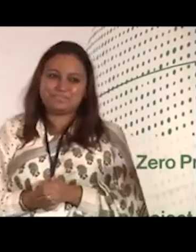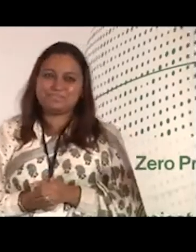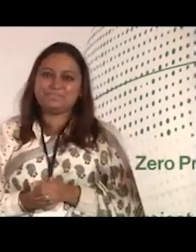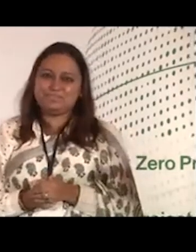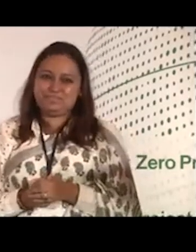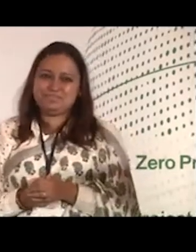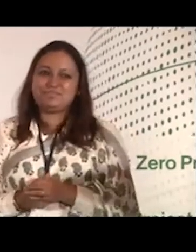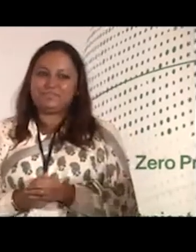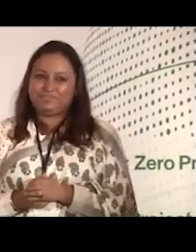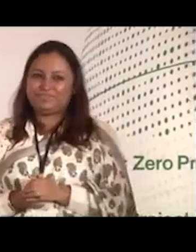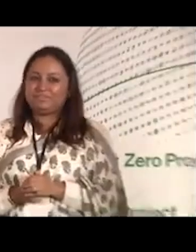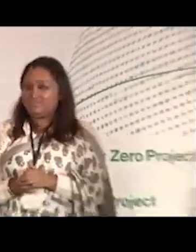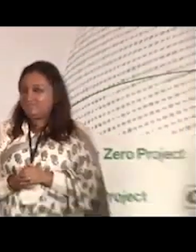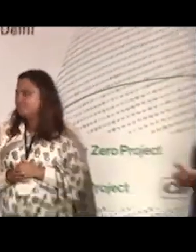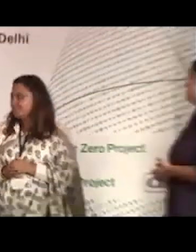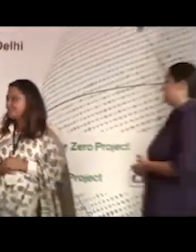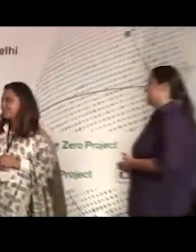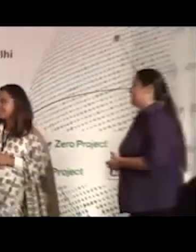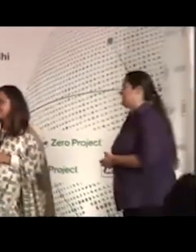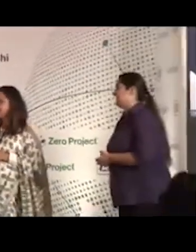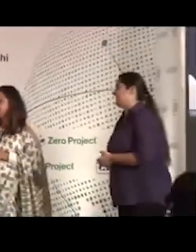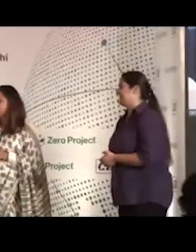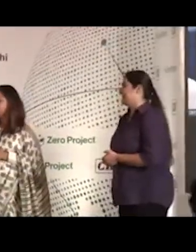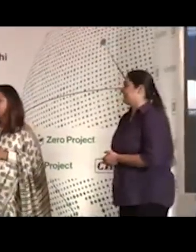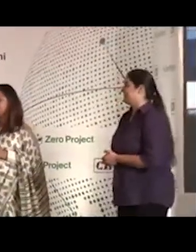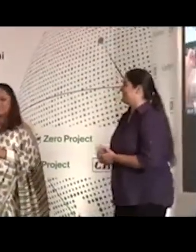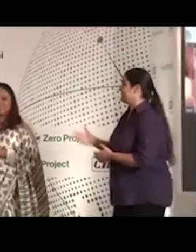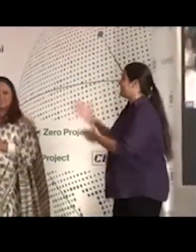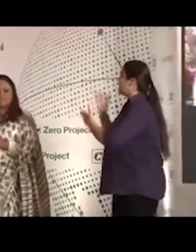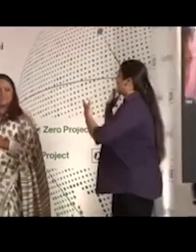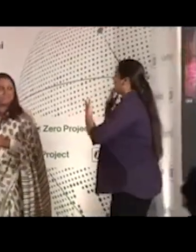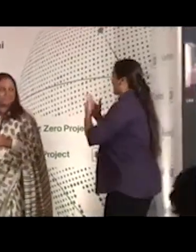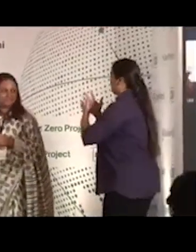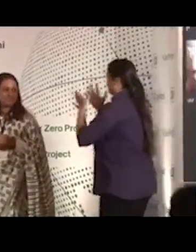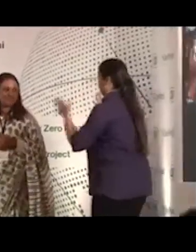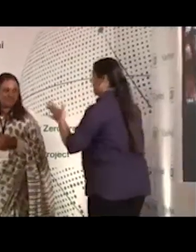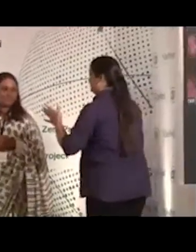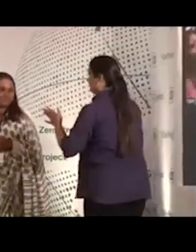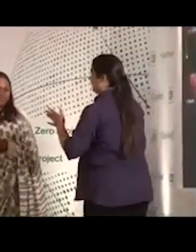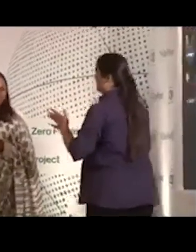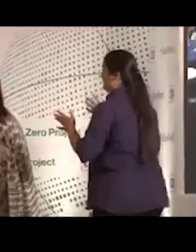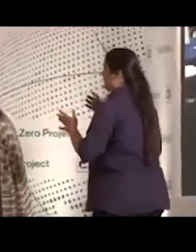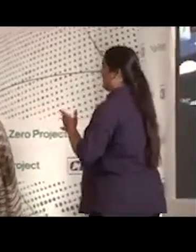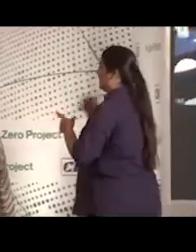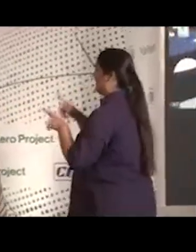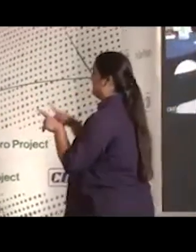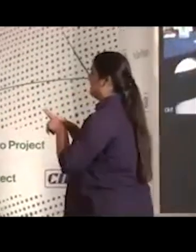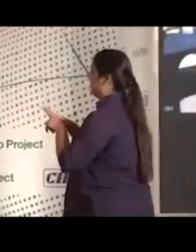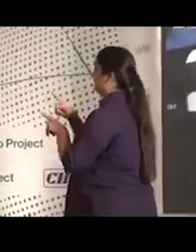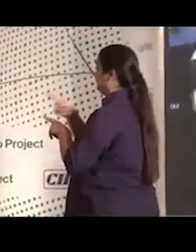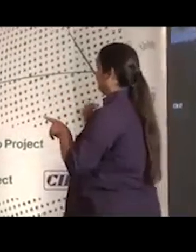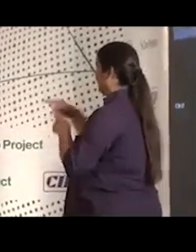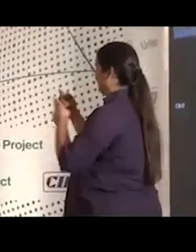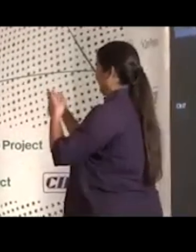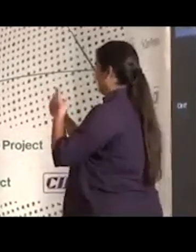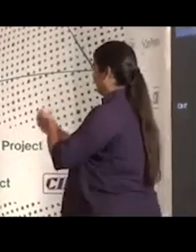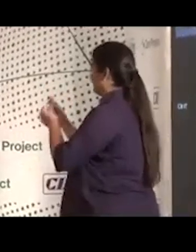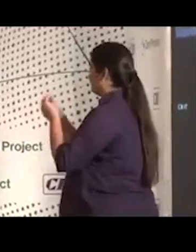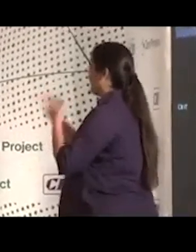Thank you. Thank you so much. And actually, you're completely right. Thank you for sharing this with us.